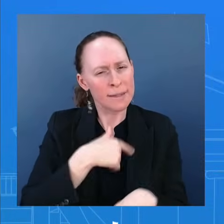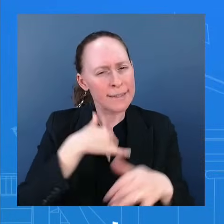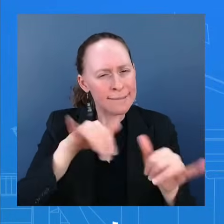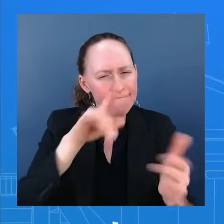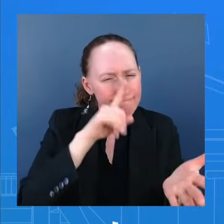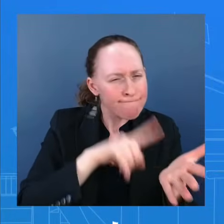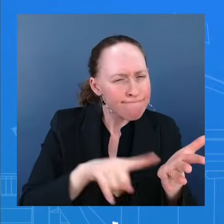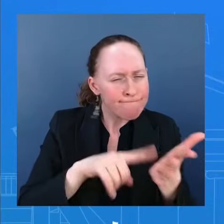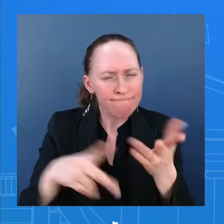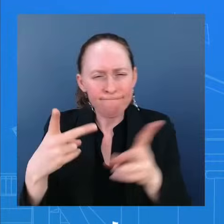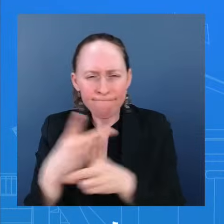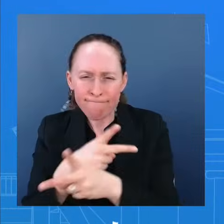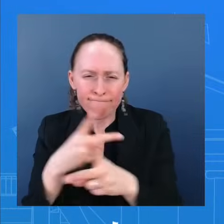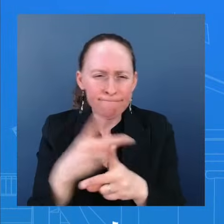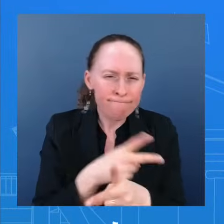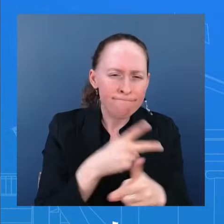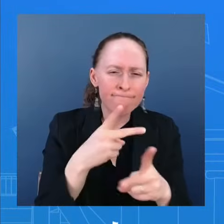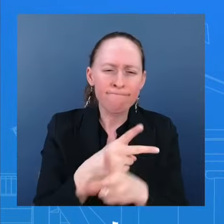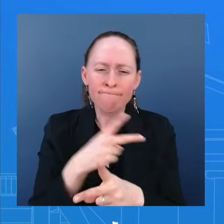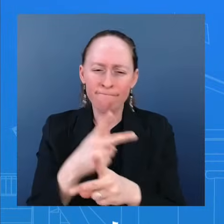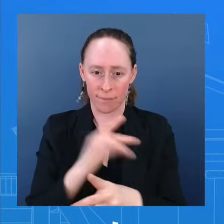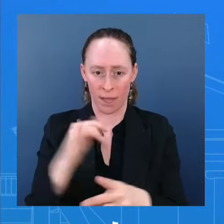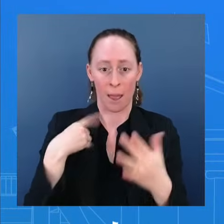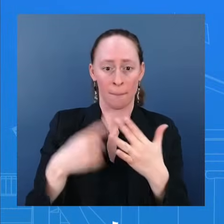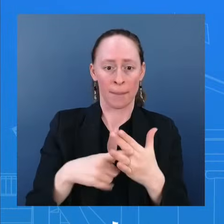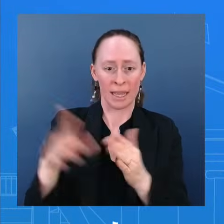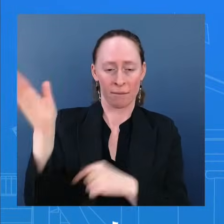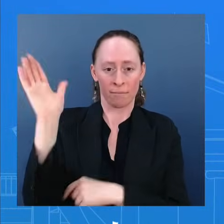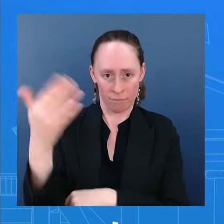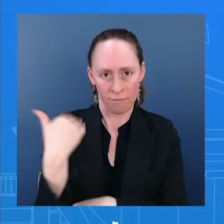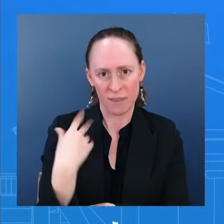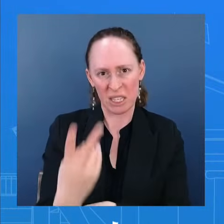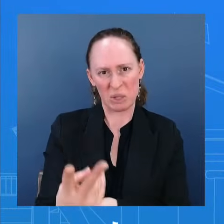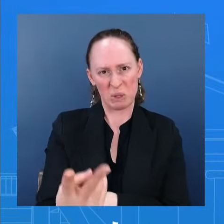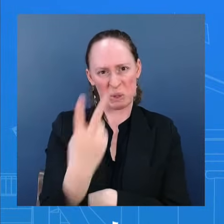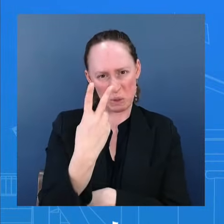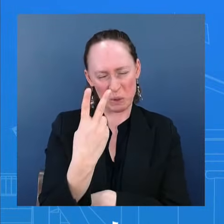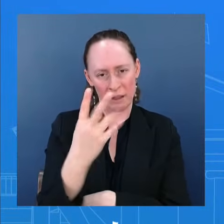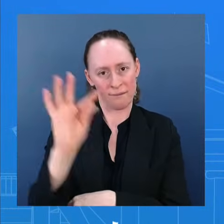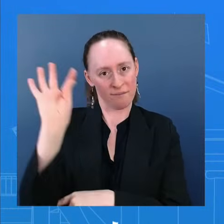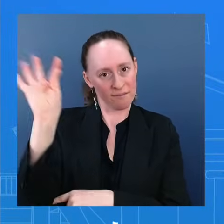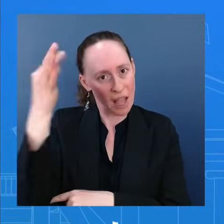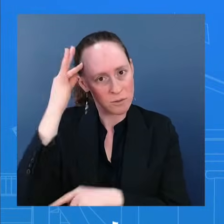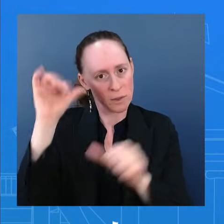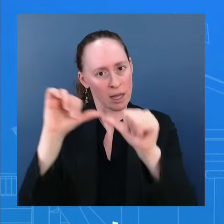Two federal agencies, as well as United States Coast Guard, and state and local law enforcement officials,